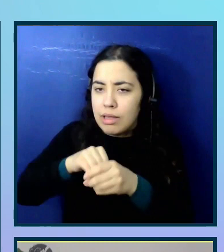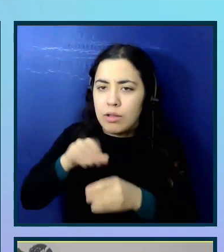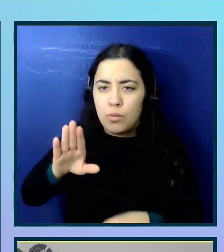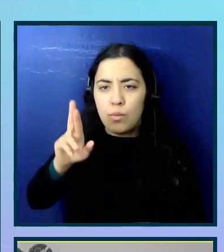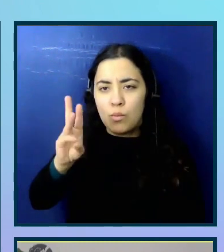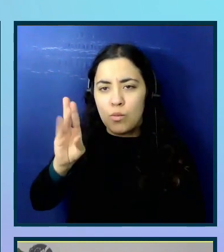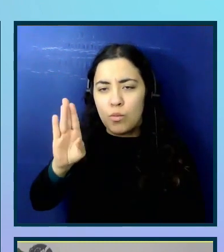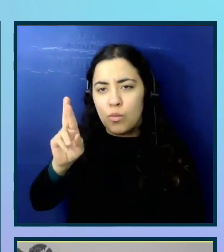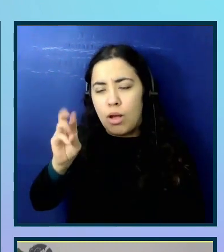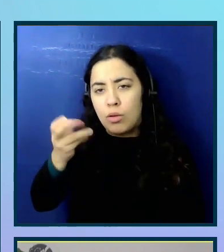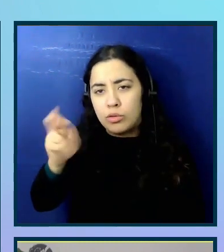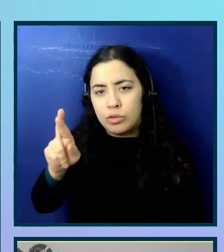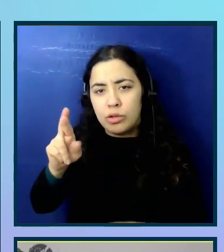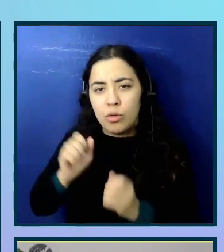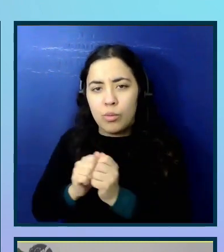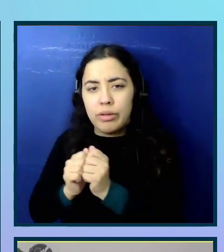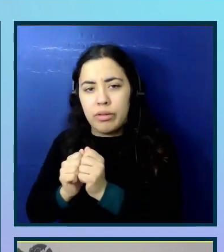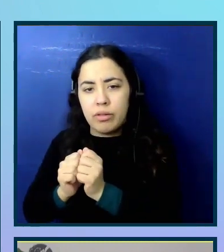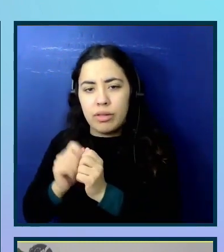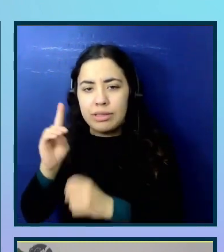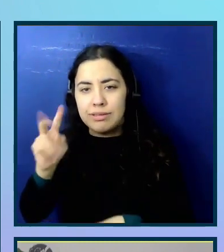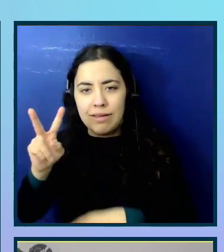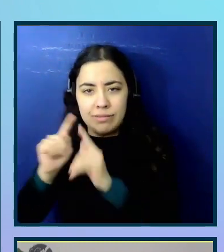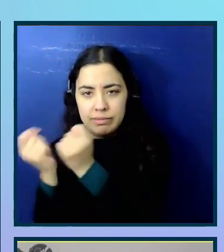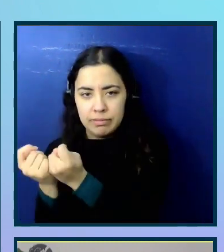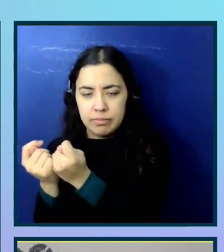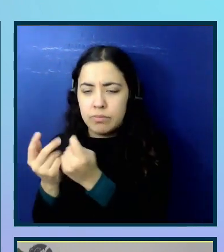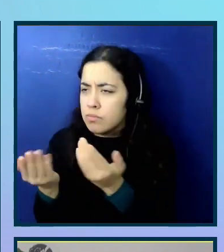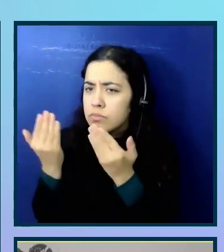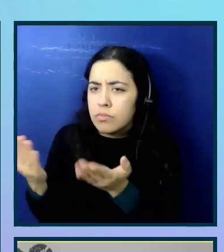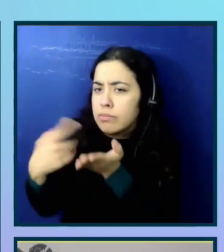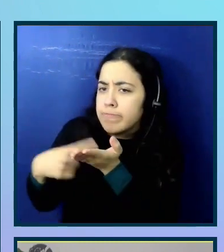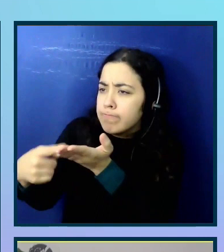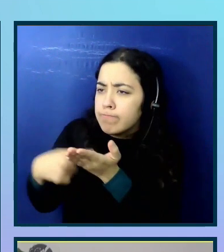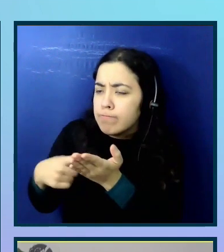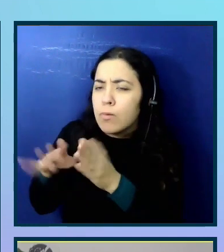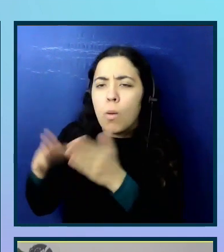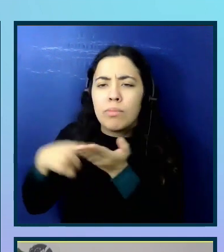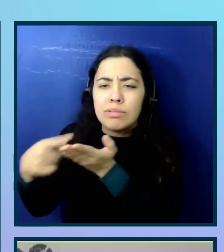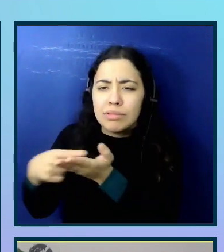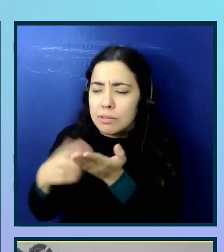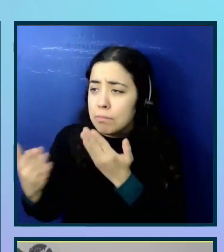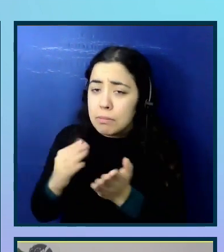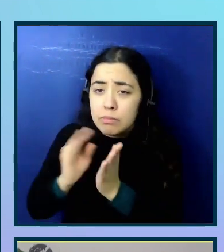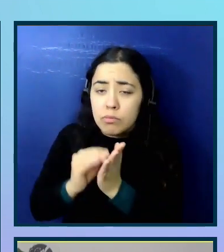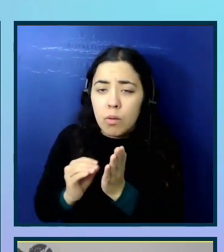So I would say this is where you really want to start kind of having a discussion with them and maybe documentation will be more like describing